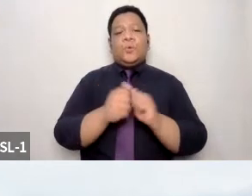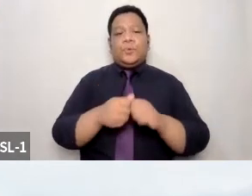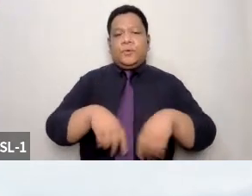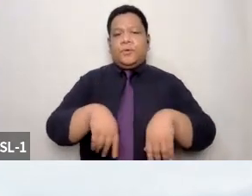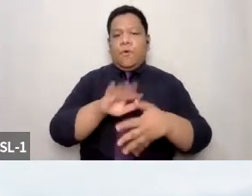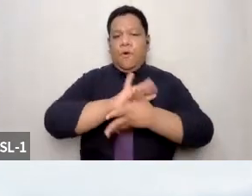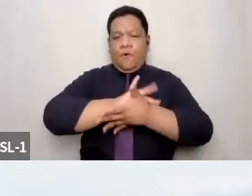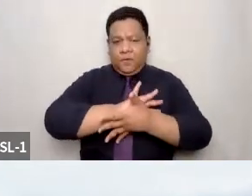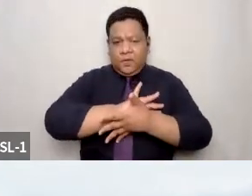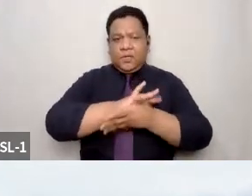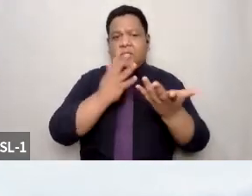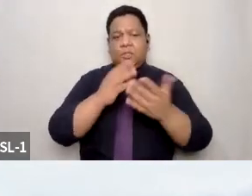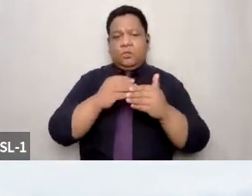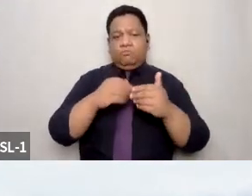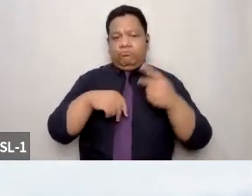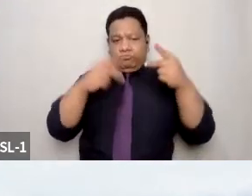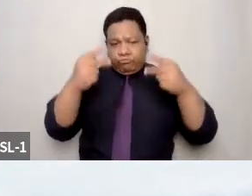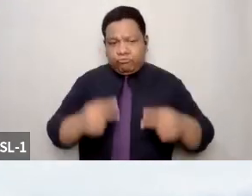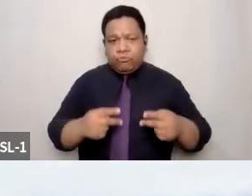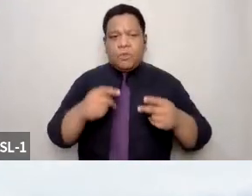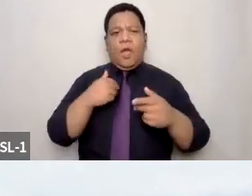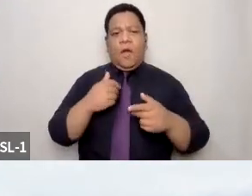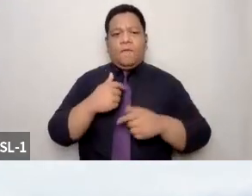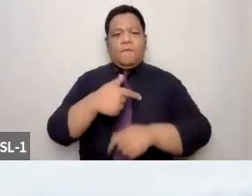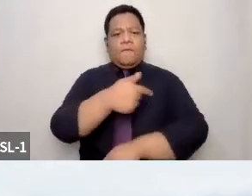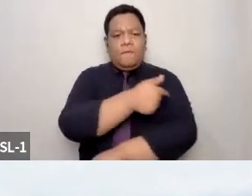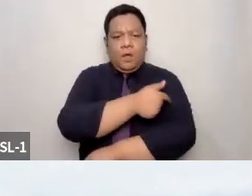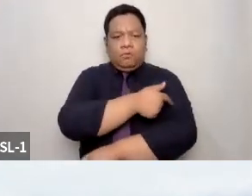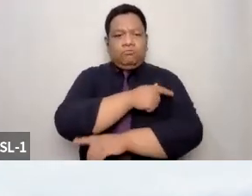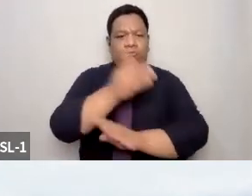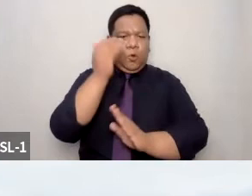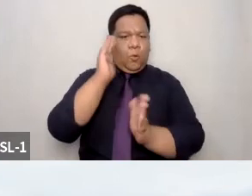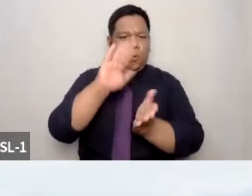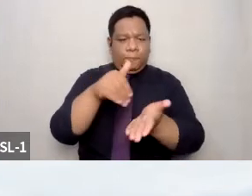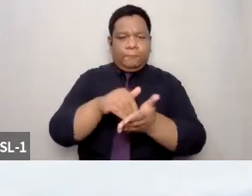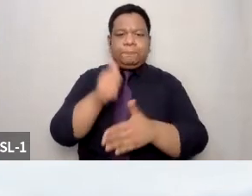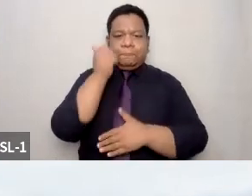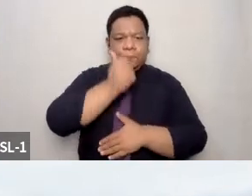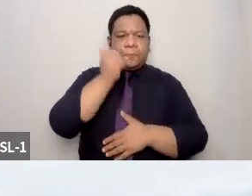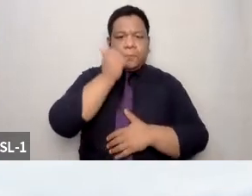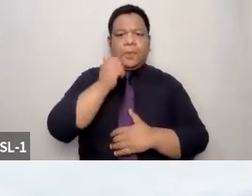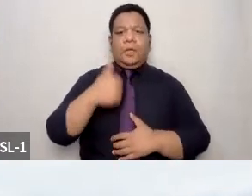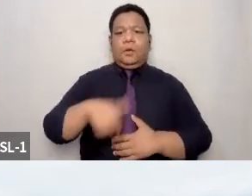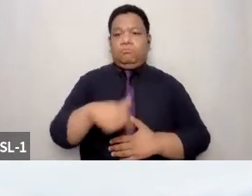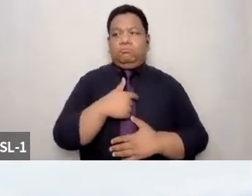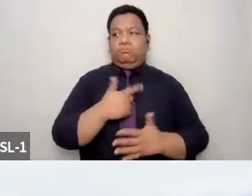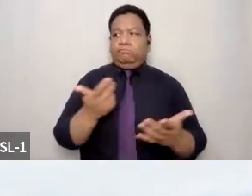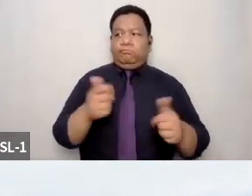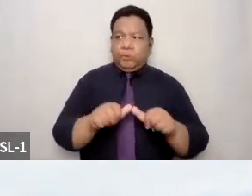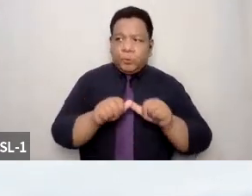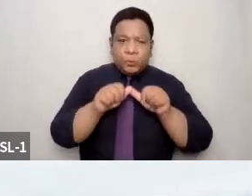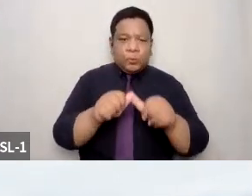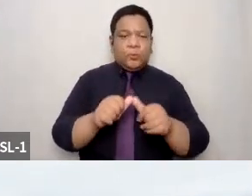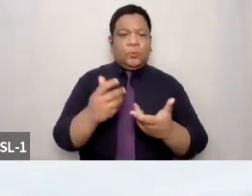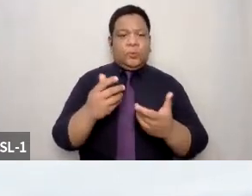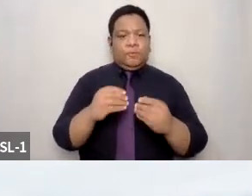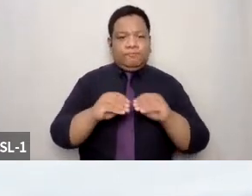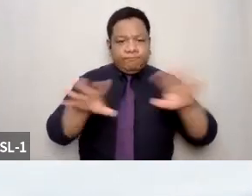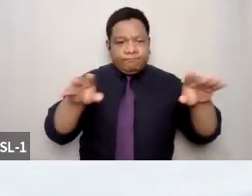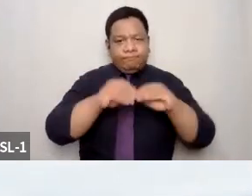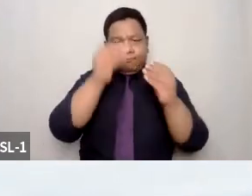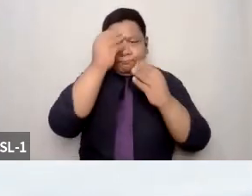Our daily releases of messages and statements are continuous so that all of us understand.